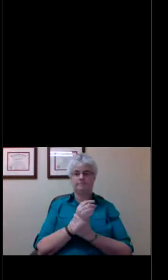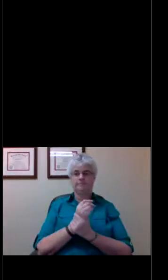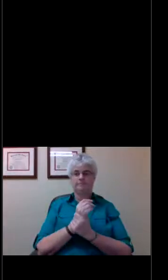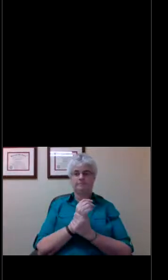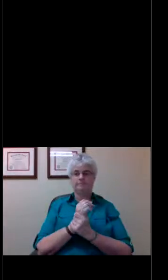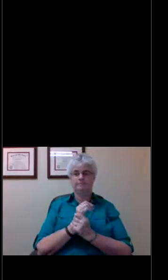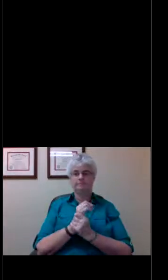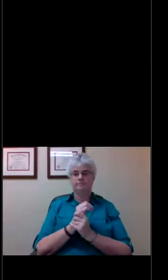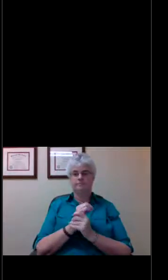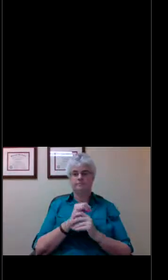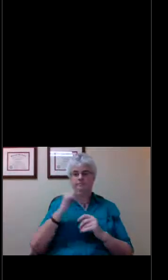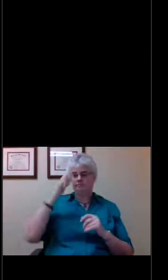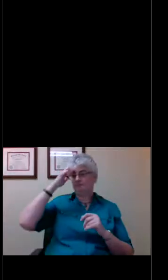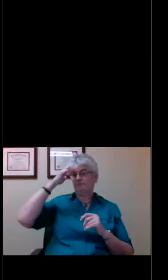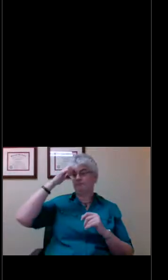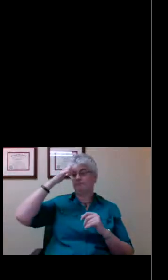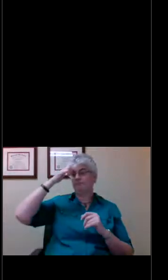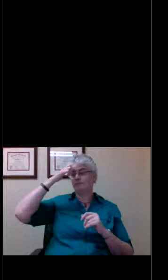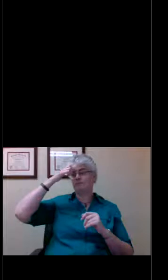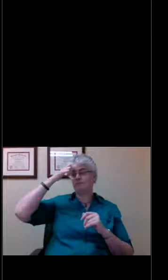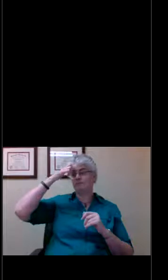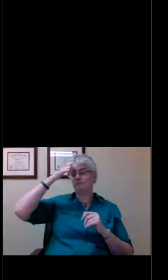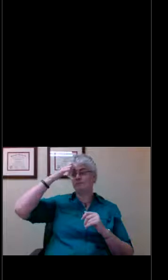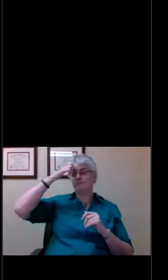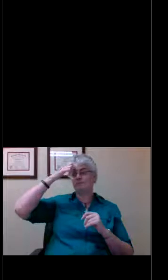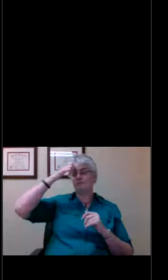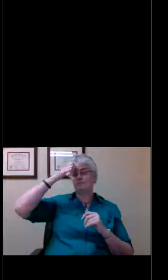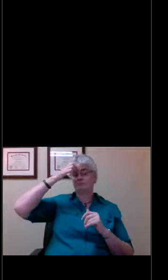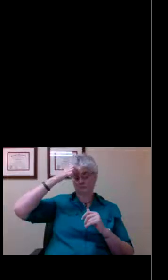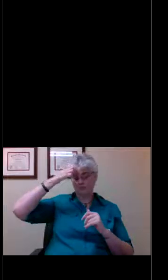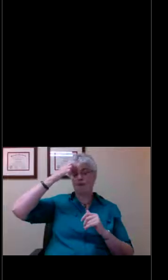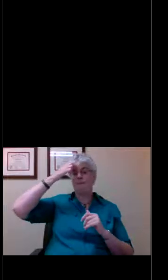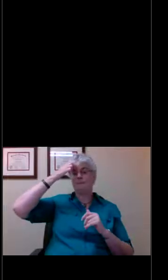I'm gonna hide the poll. Do you have anything to add?